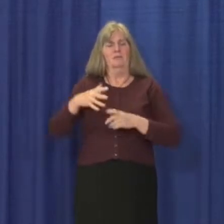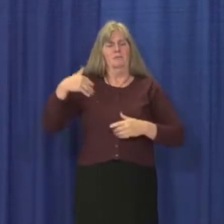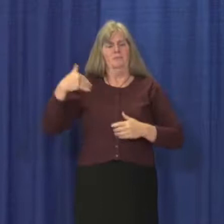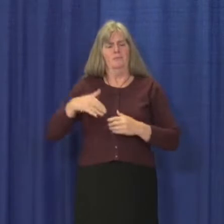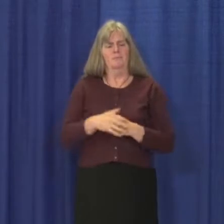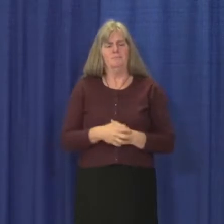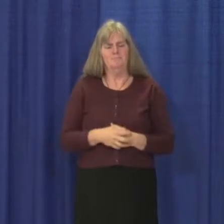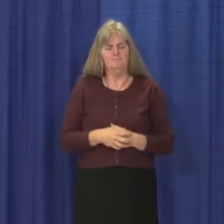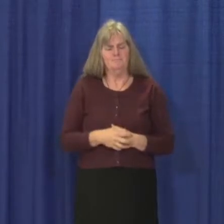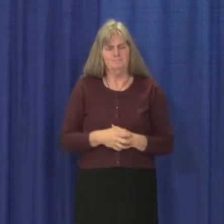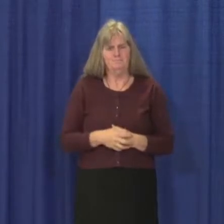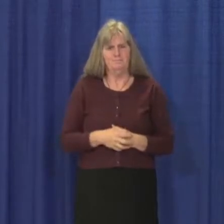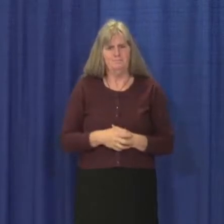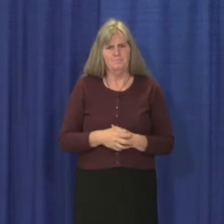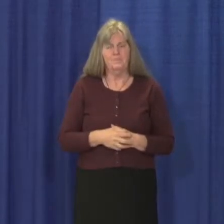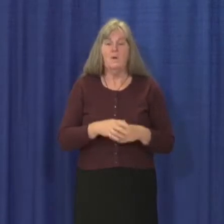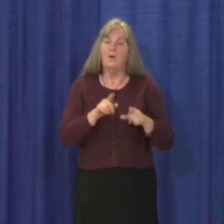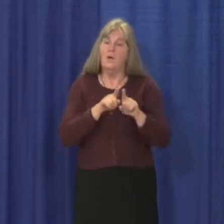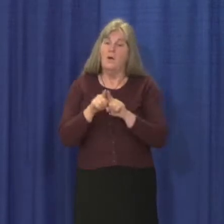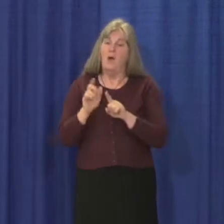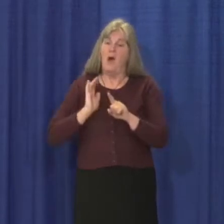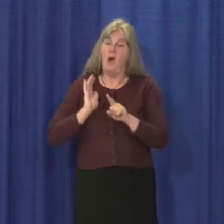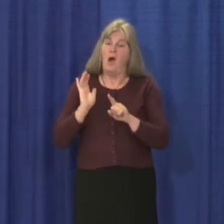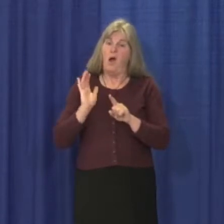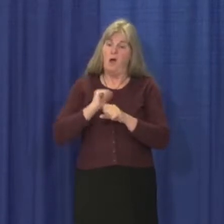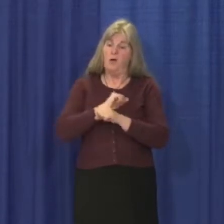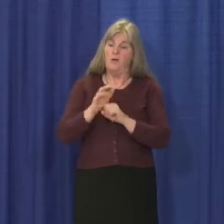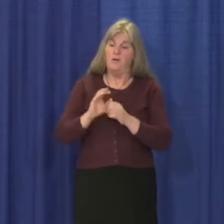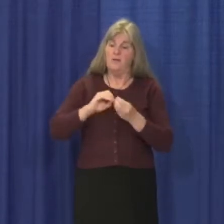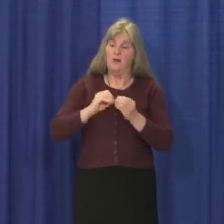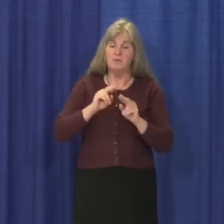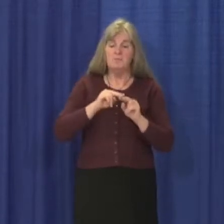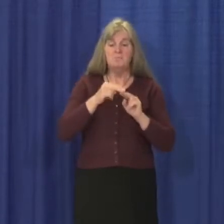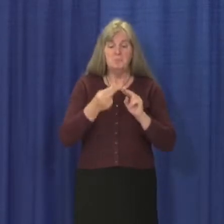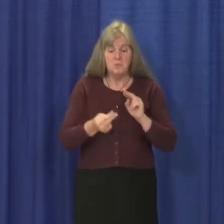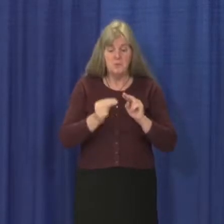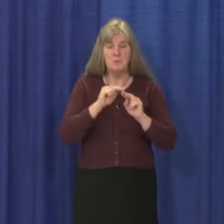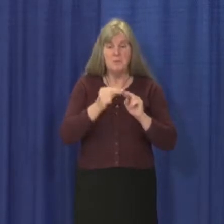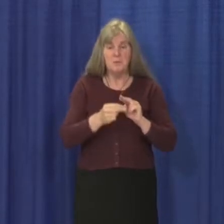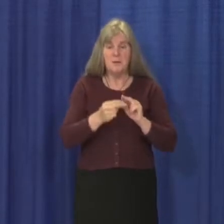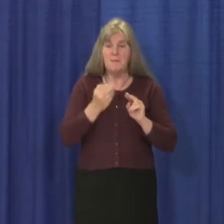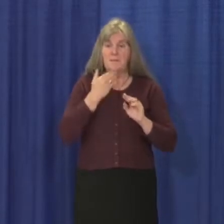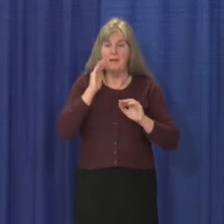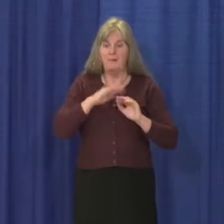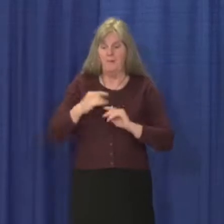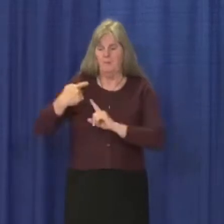thankfully our case count is coming down. And we were in a much better